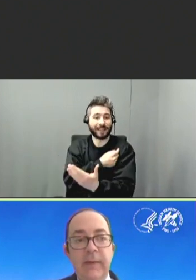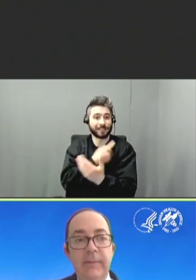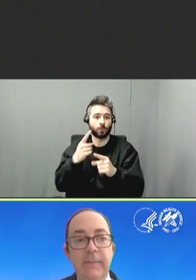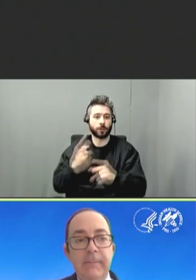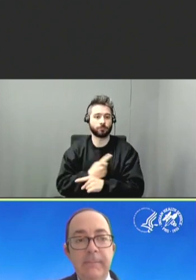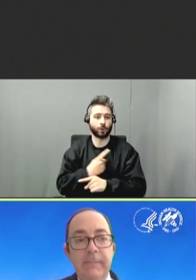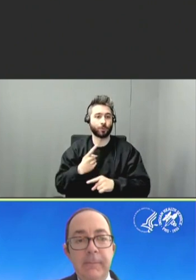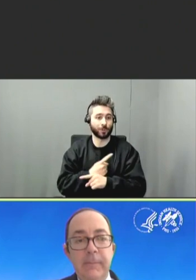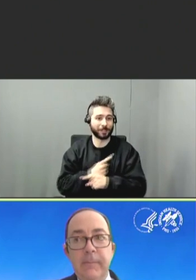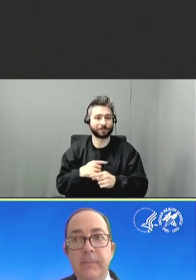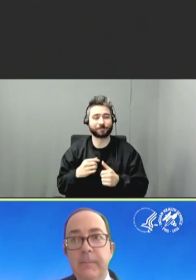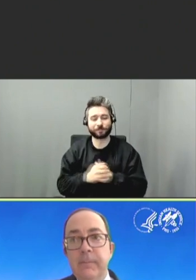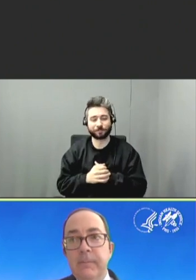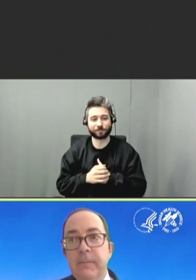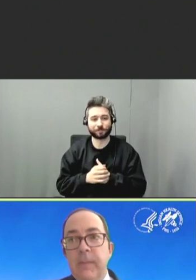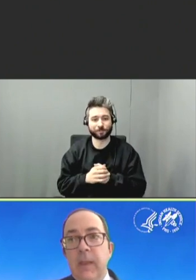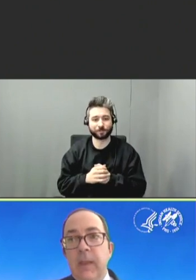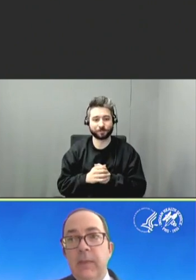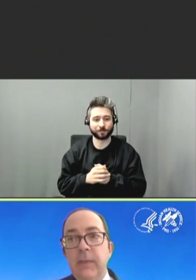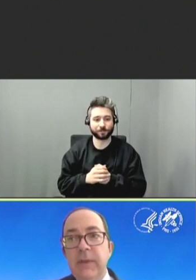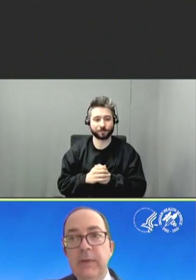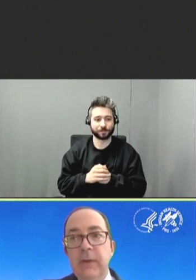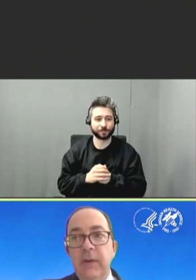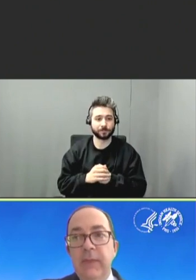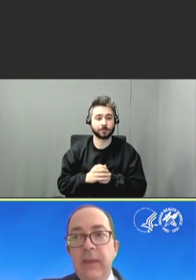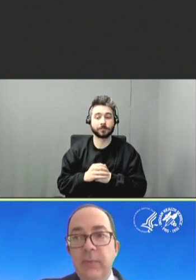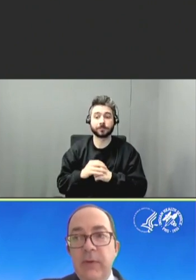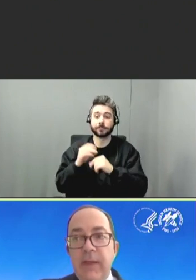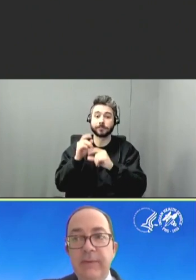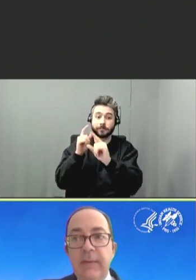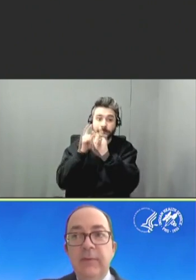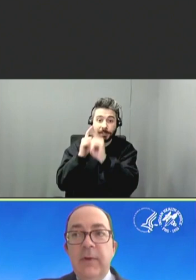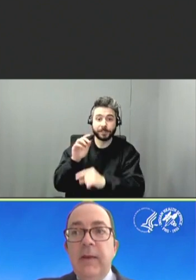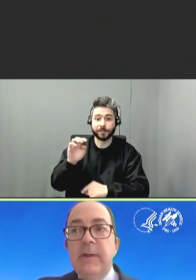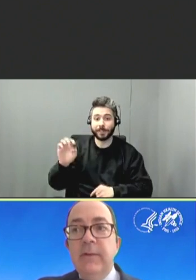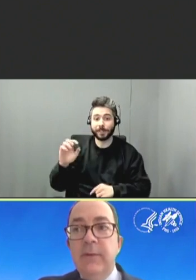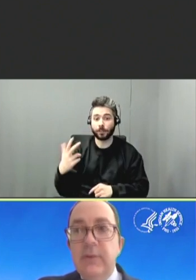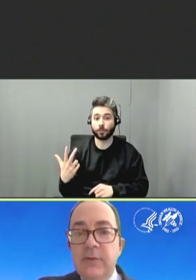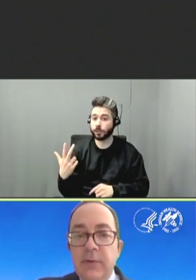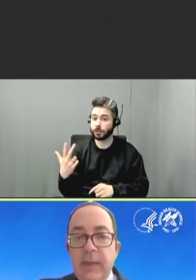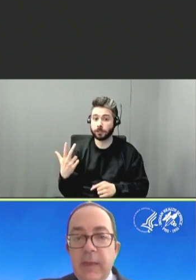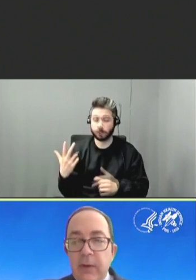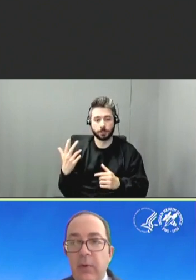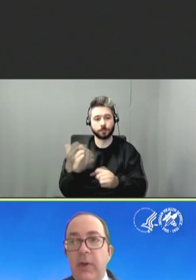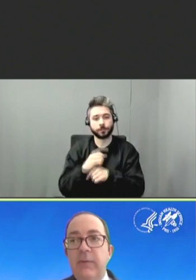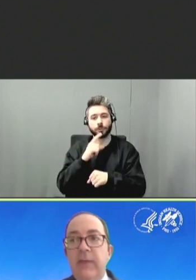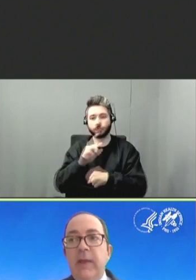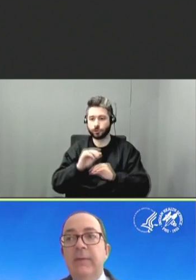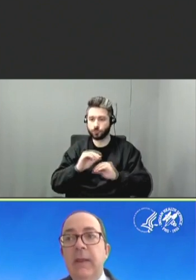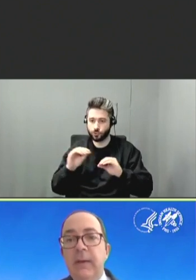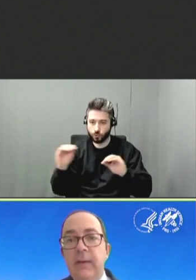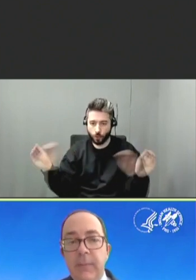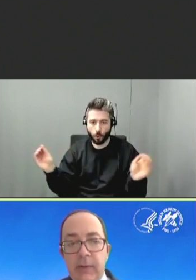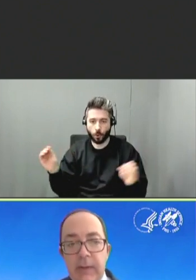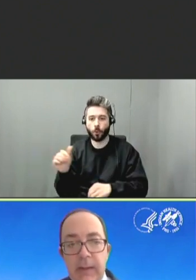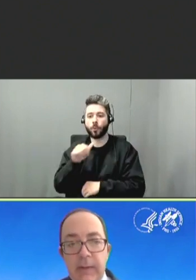Next slide. The mission of the E3 vaccine strategy is to ensure that no unvaccinated American Indian